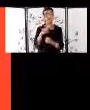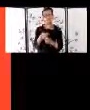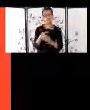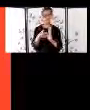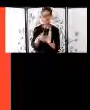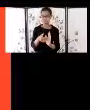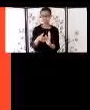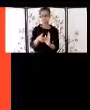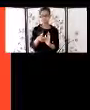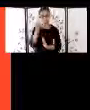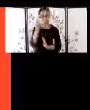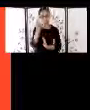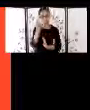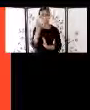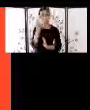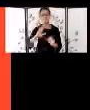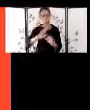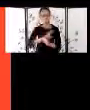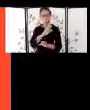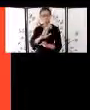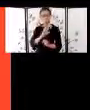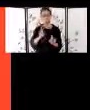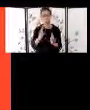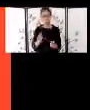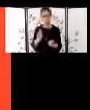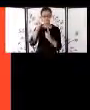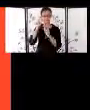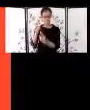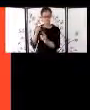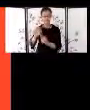their role and relationship to communities and what is required to undertake the proposed